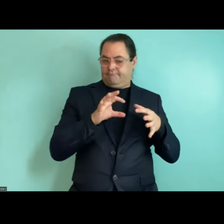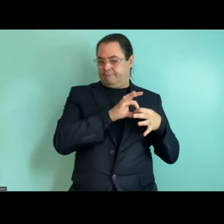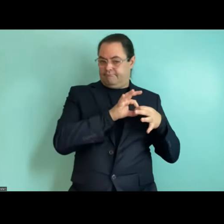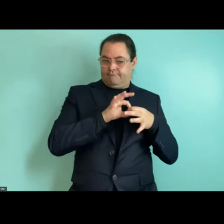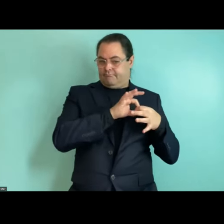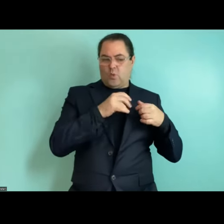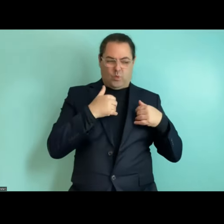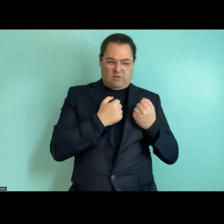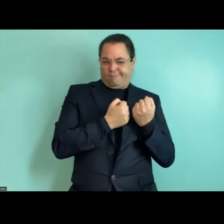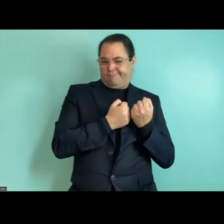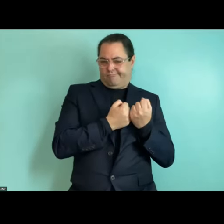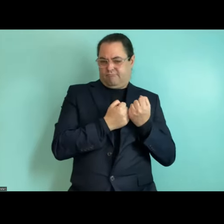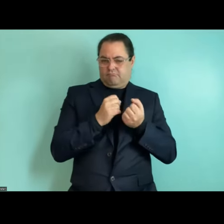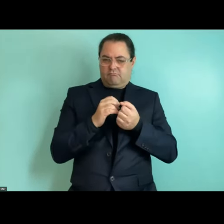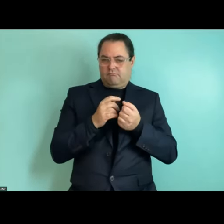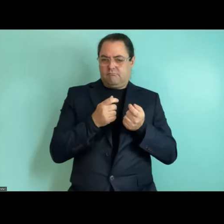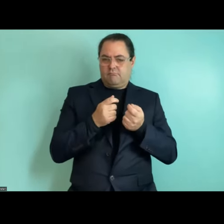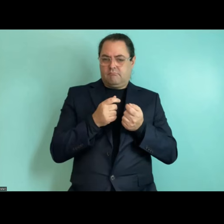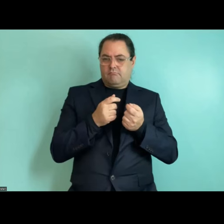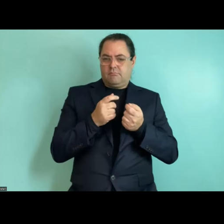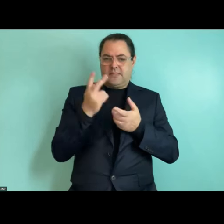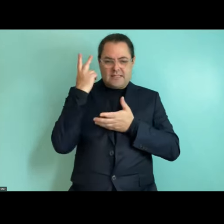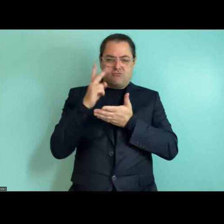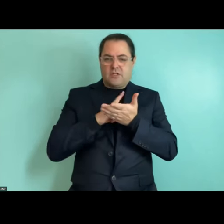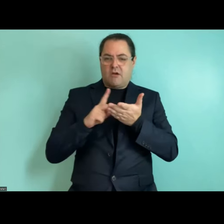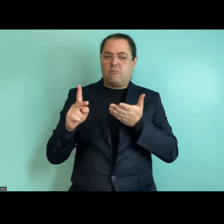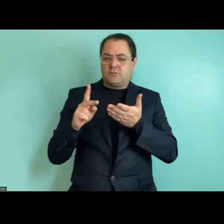for the business and disability network and blow for employee.